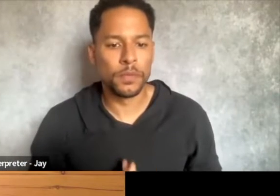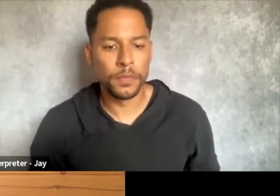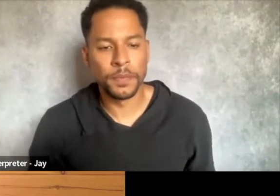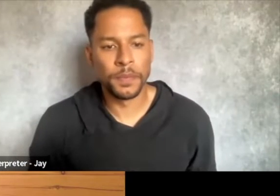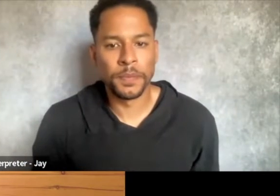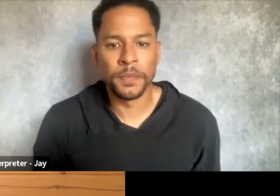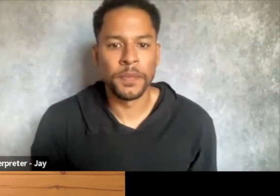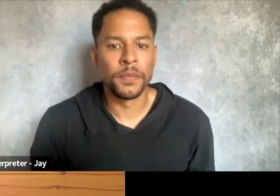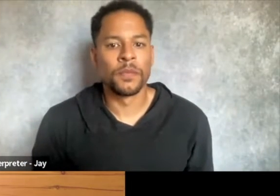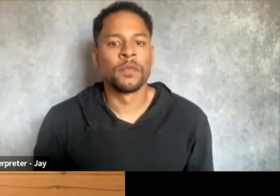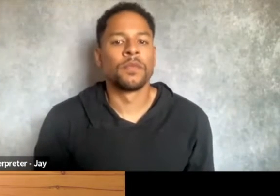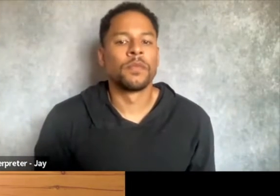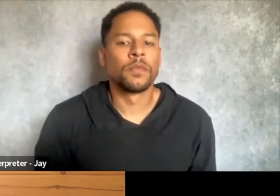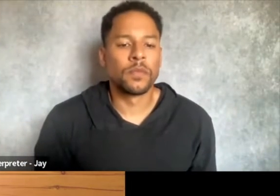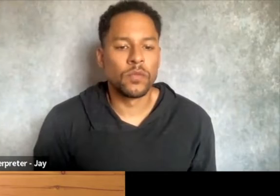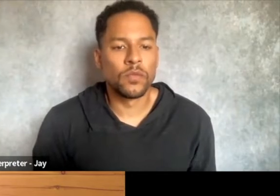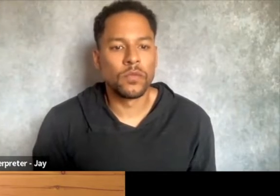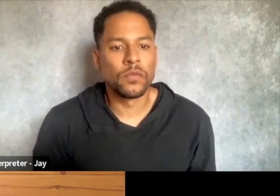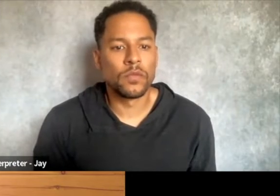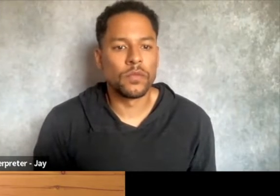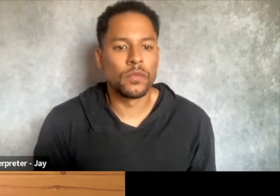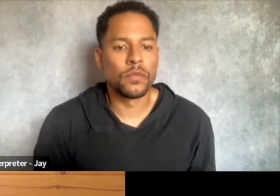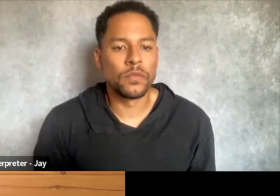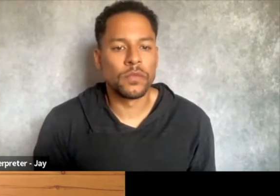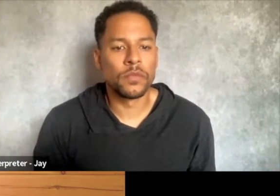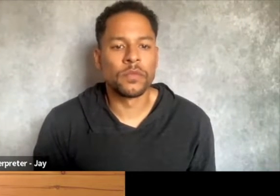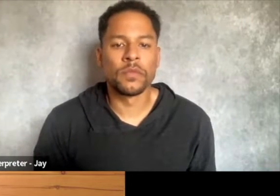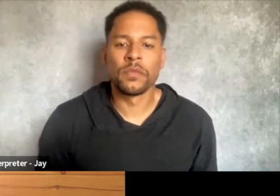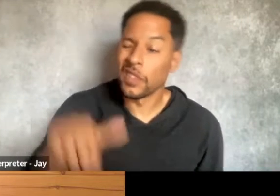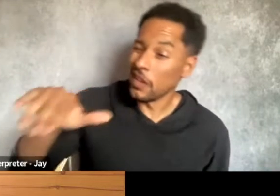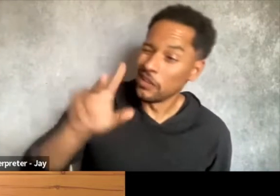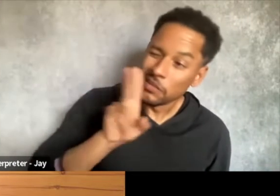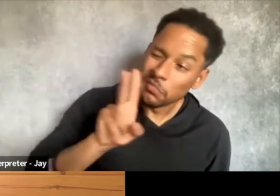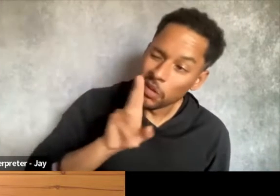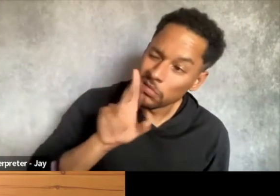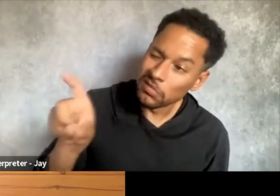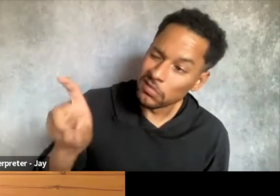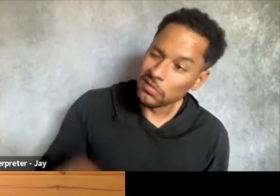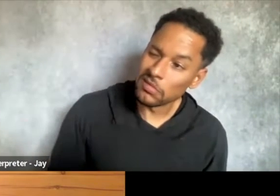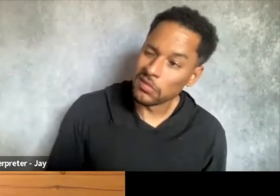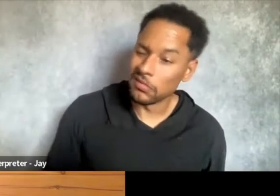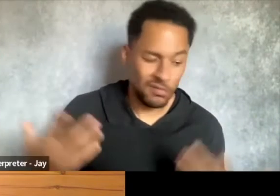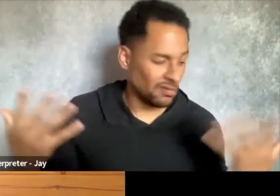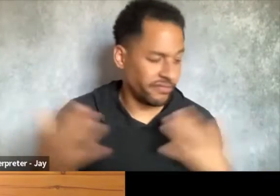You've got any smokes? I'm fresh out.